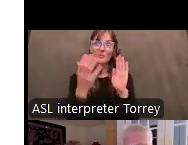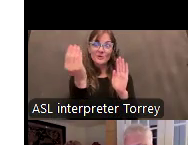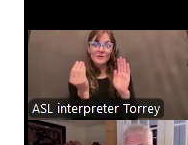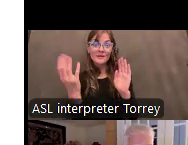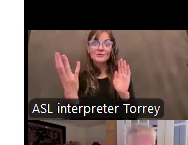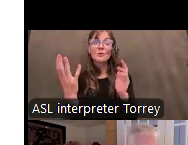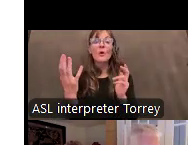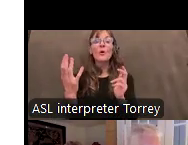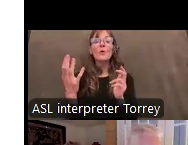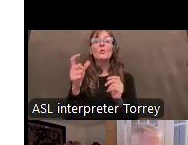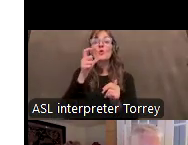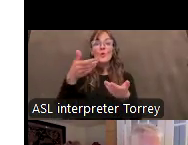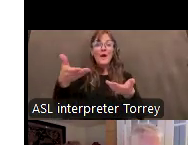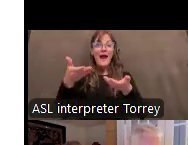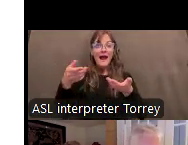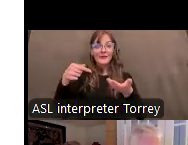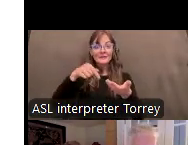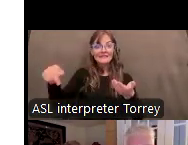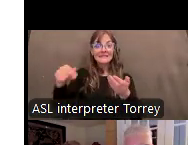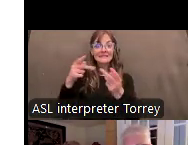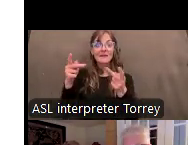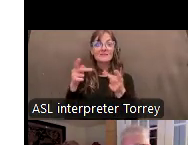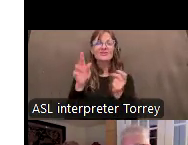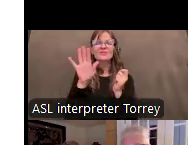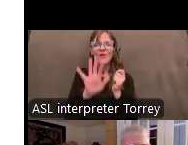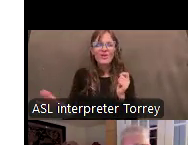now over a thousand of them who are able